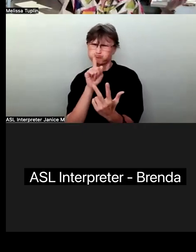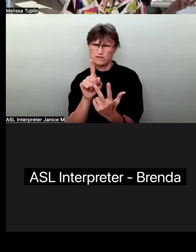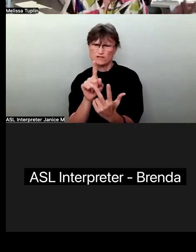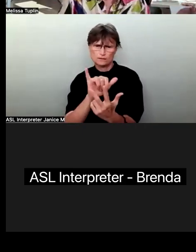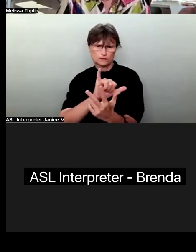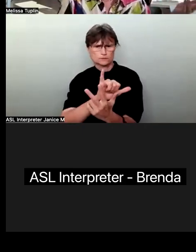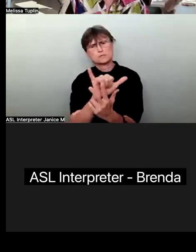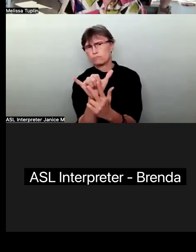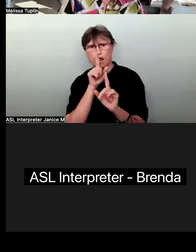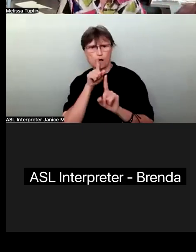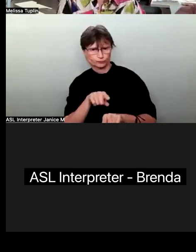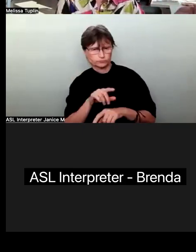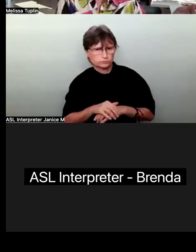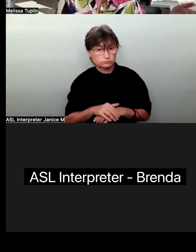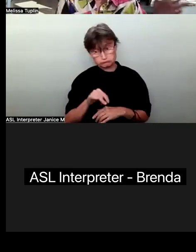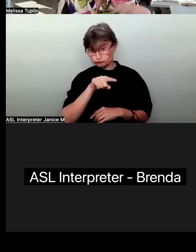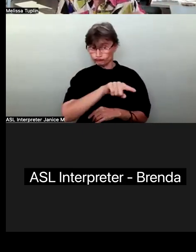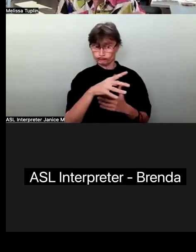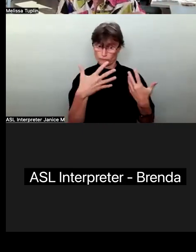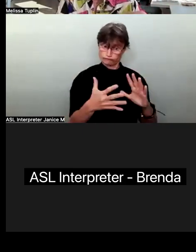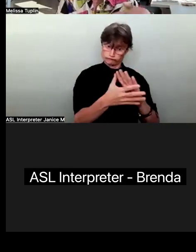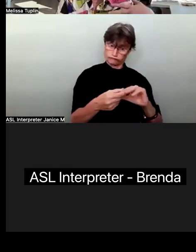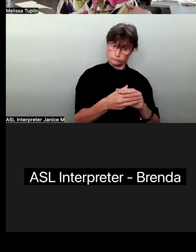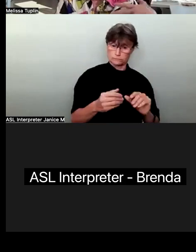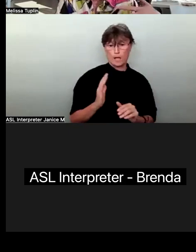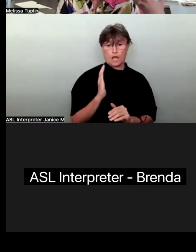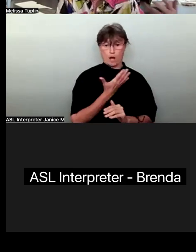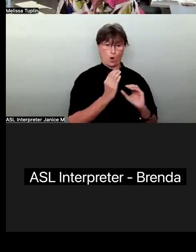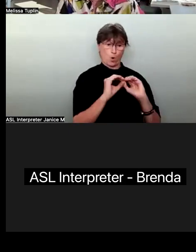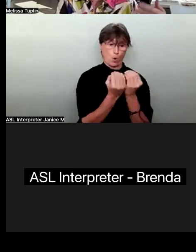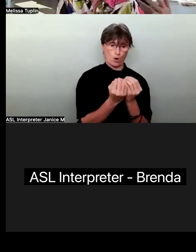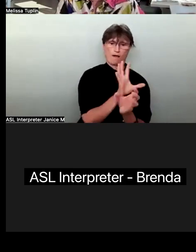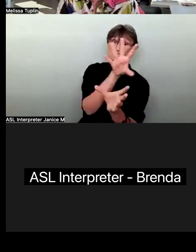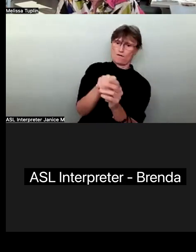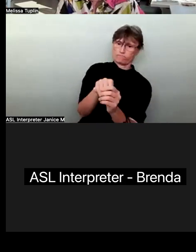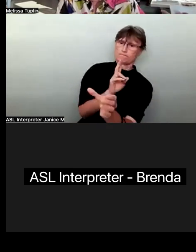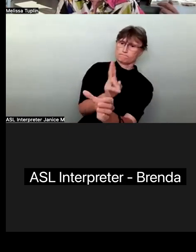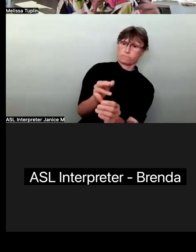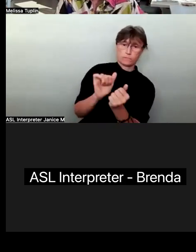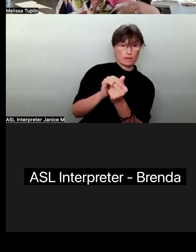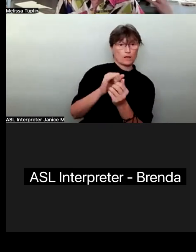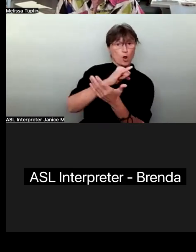your role is in the arts ecosystem. This is where you'll tell us how you achieve and sustain it.